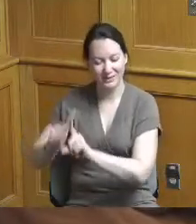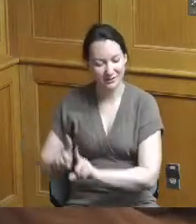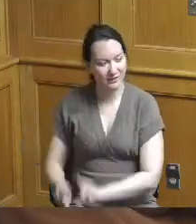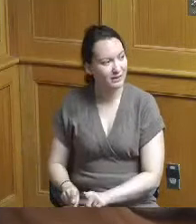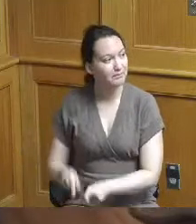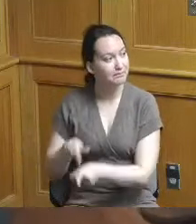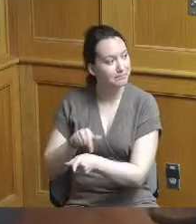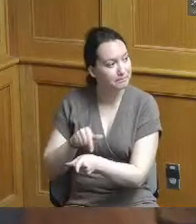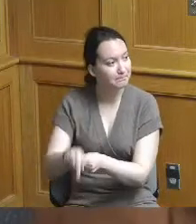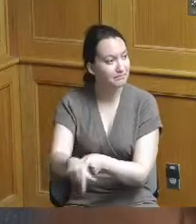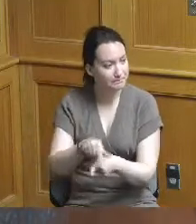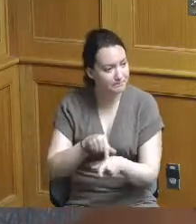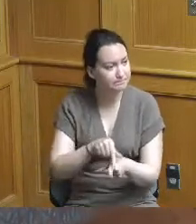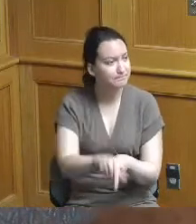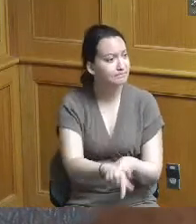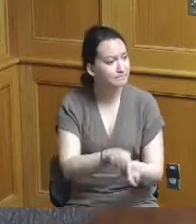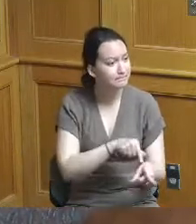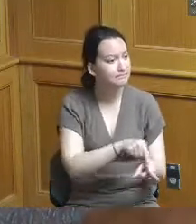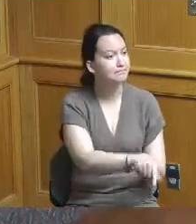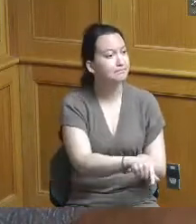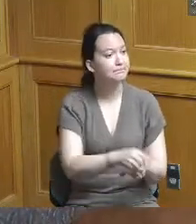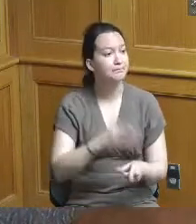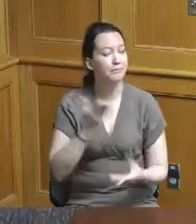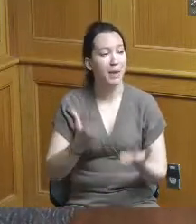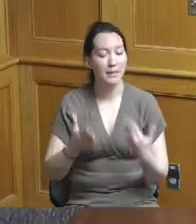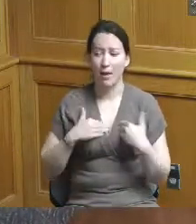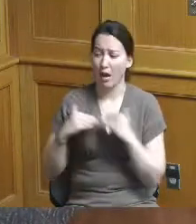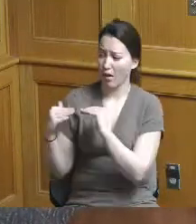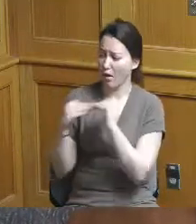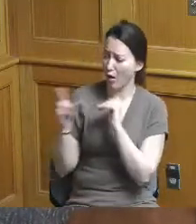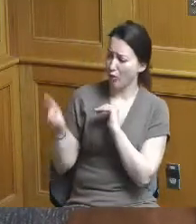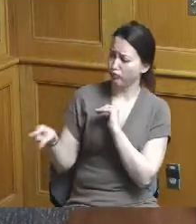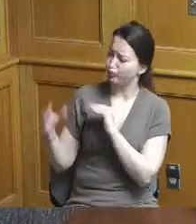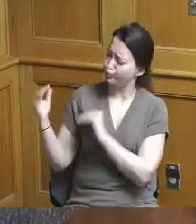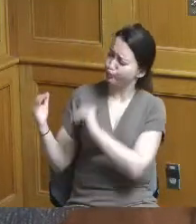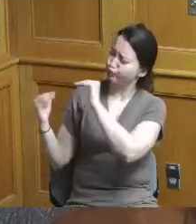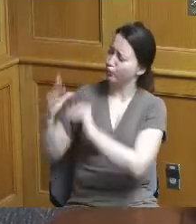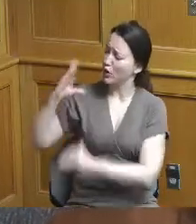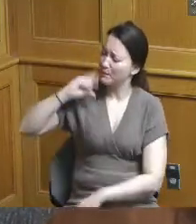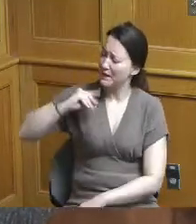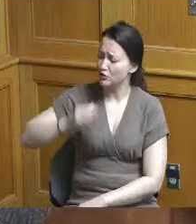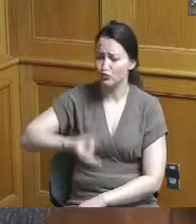areas people may hold my colleagues to a different standard on those areas and some of those areas